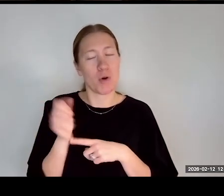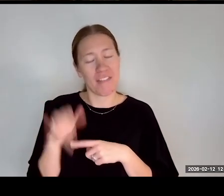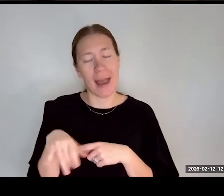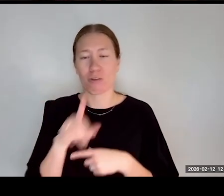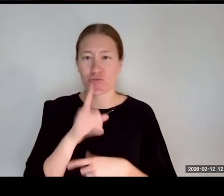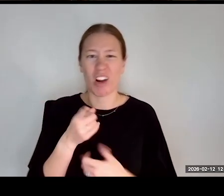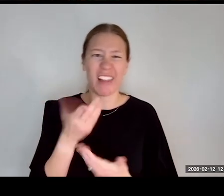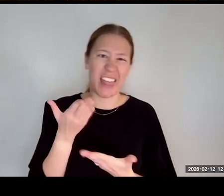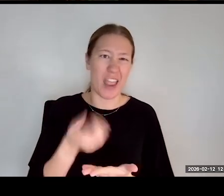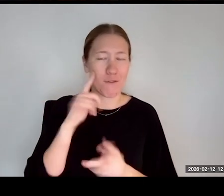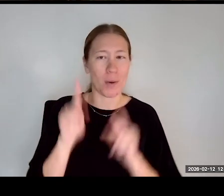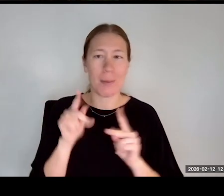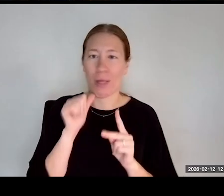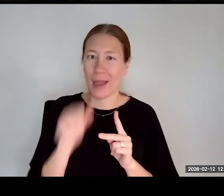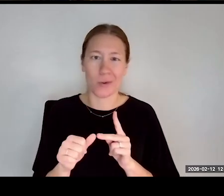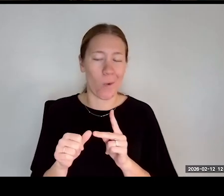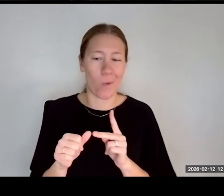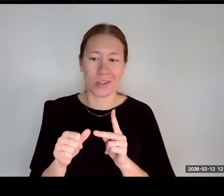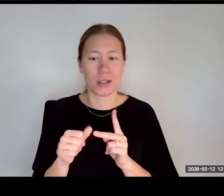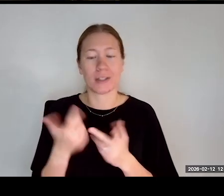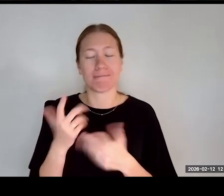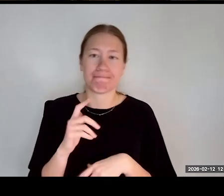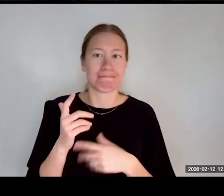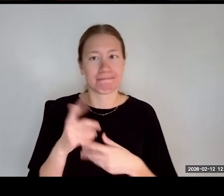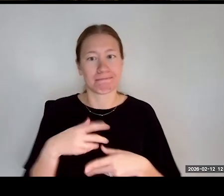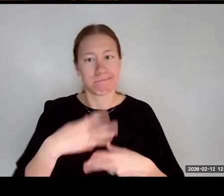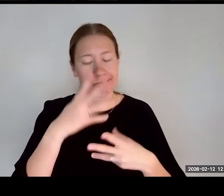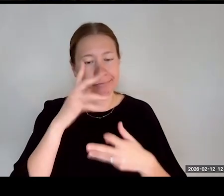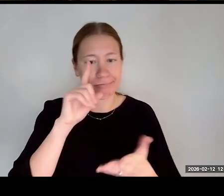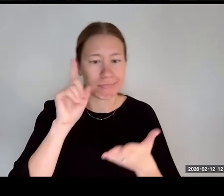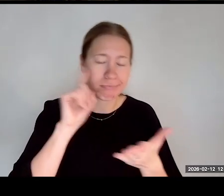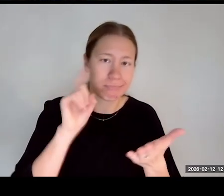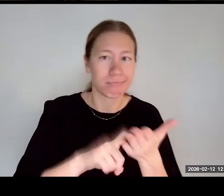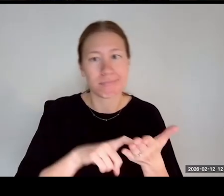that don't take the time to go in and define the languages. It's supposed to help users